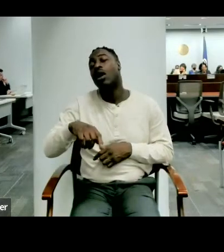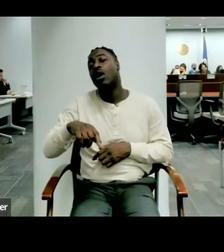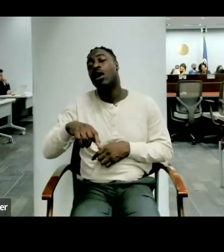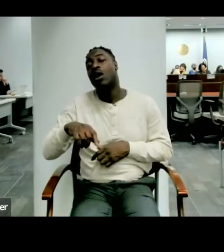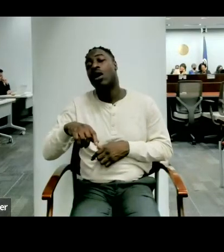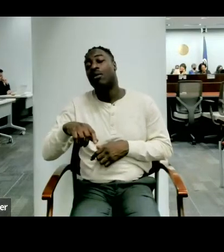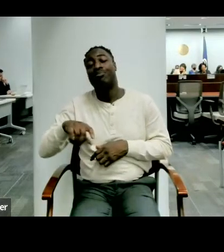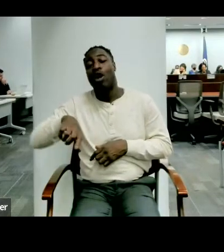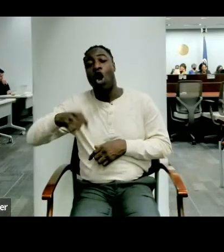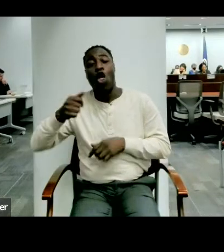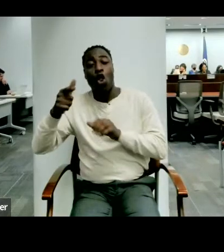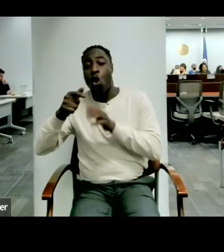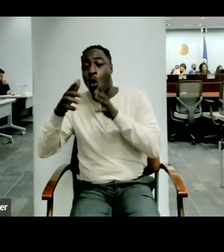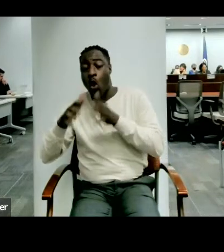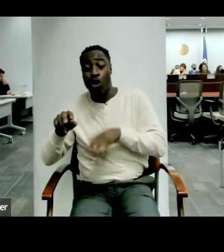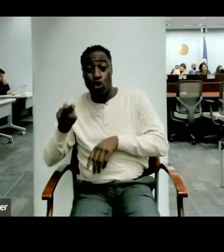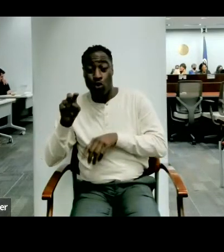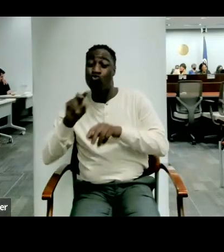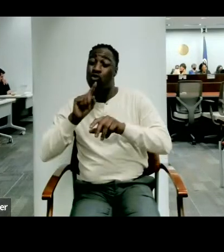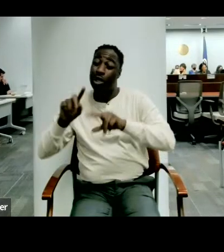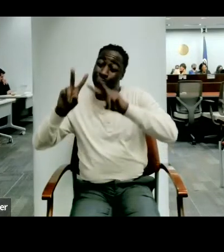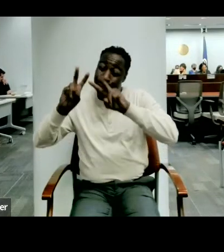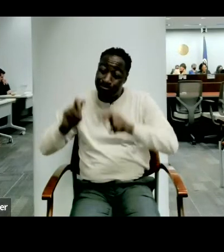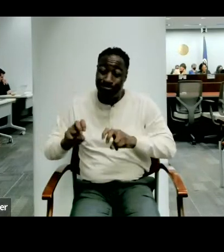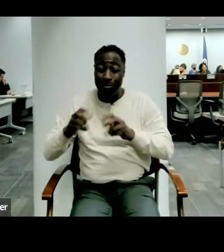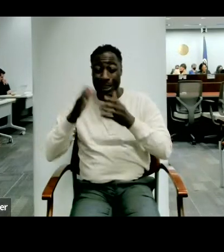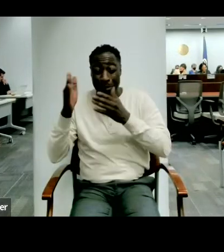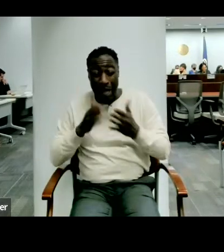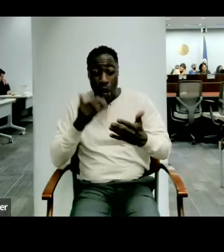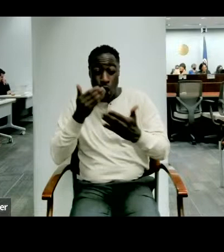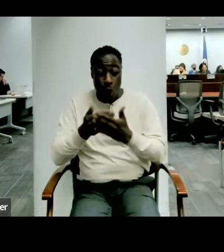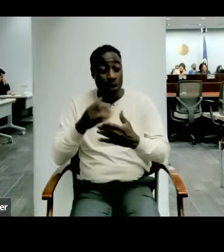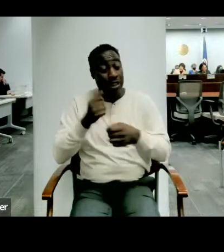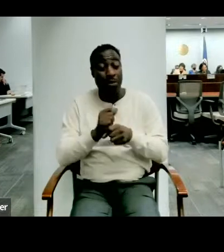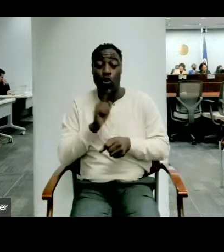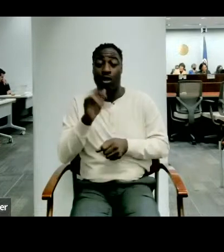looking at the strategic enforcement plan very closely, to make sure you are finding employees